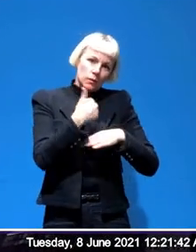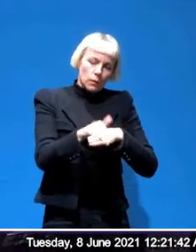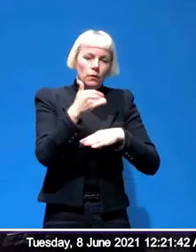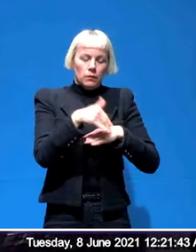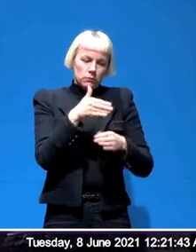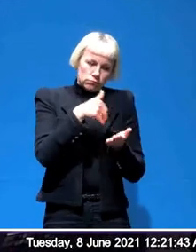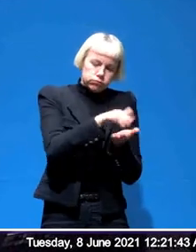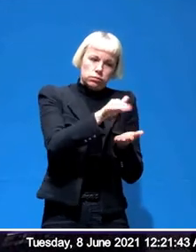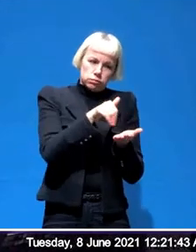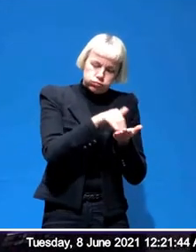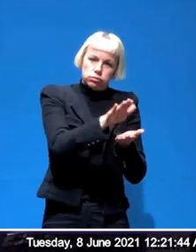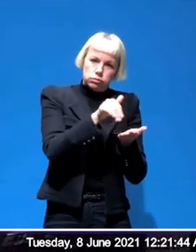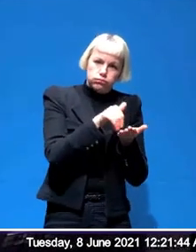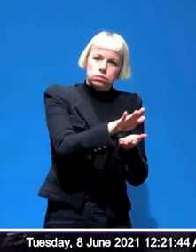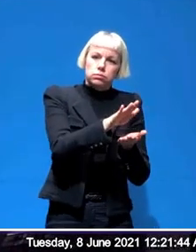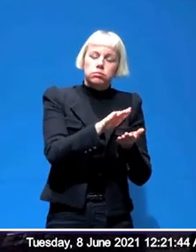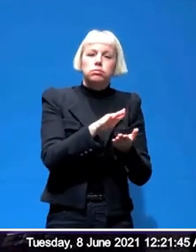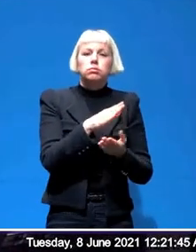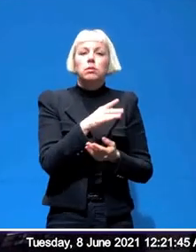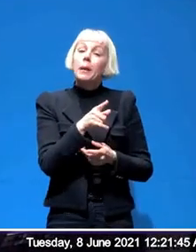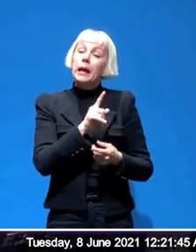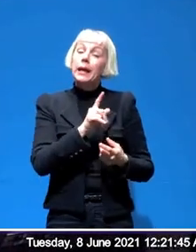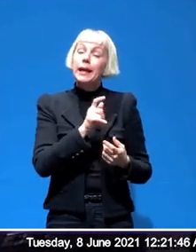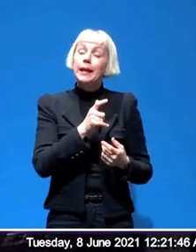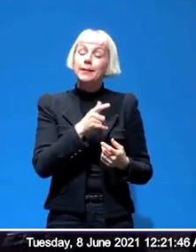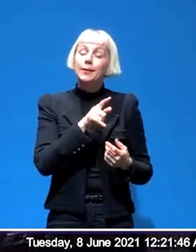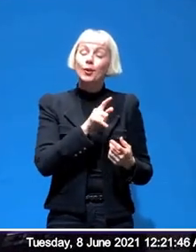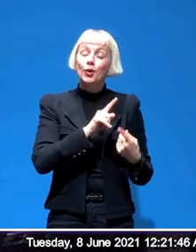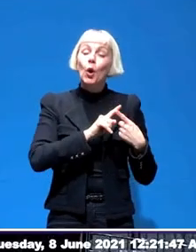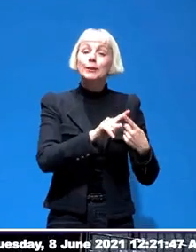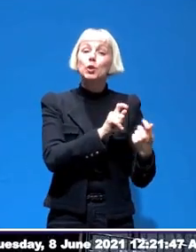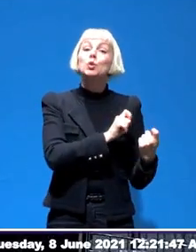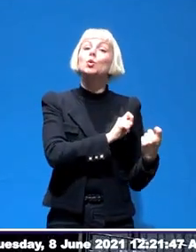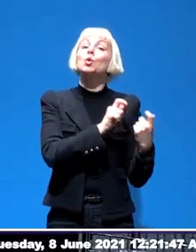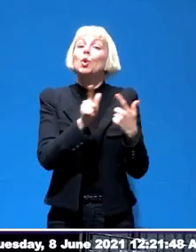But he did continue attending school, should we say. Thank you.